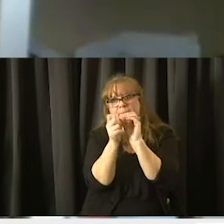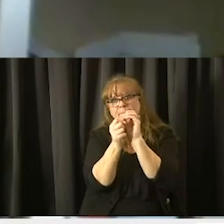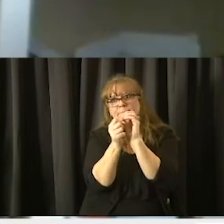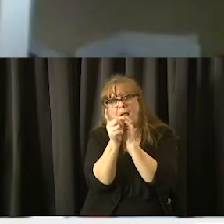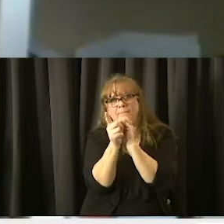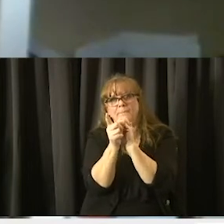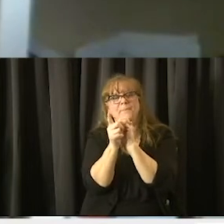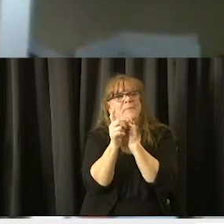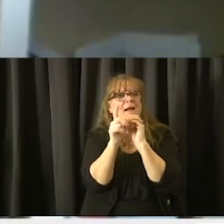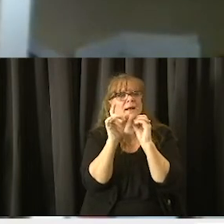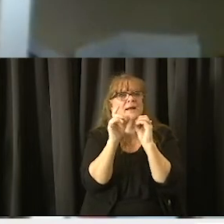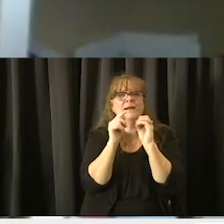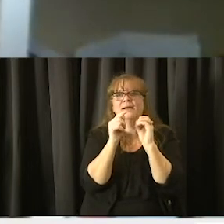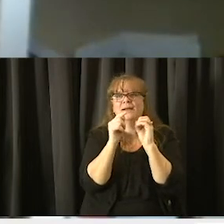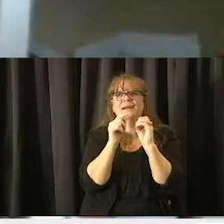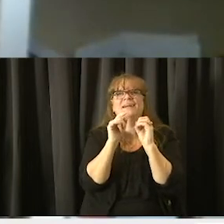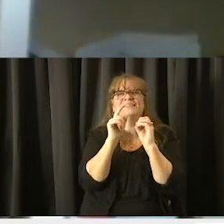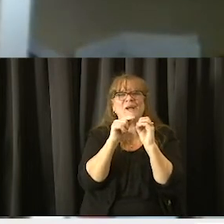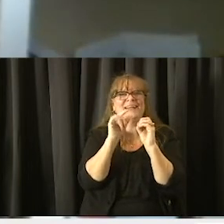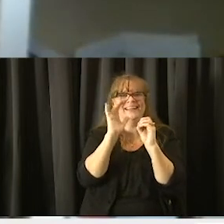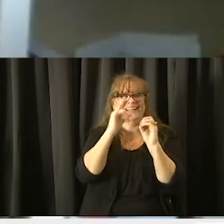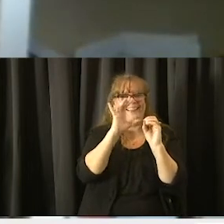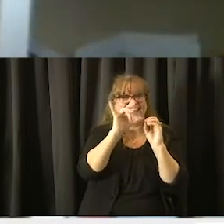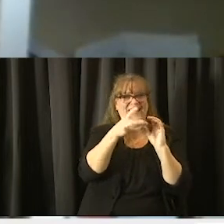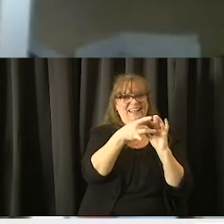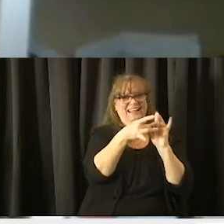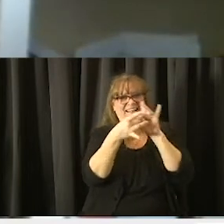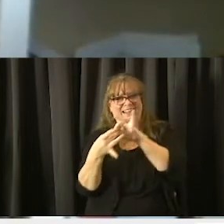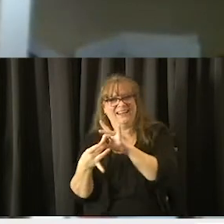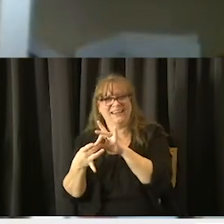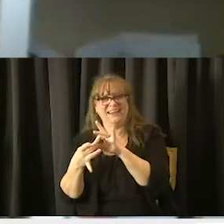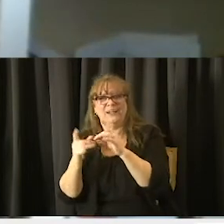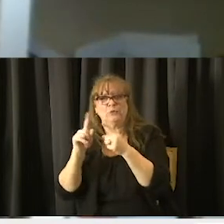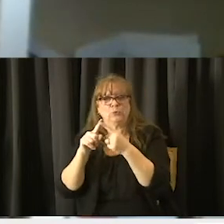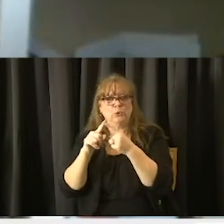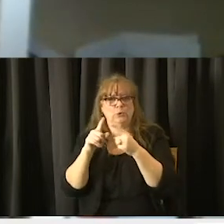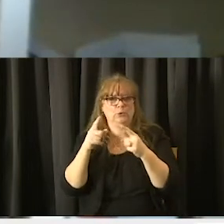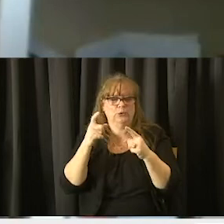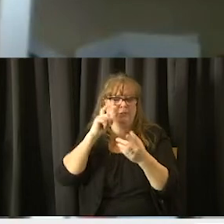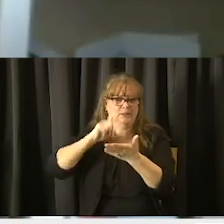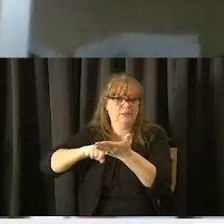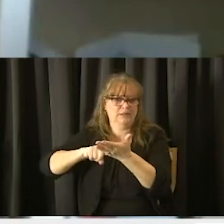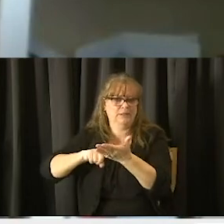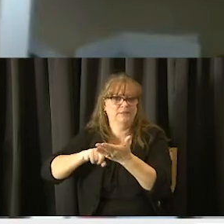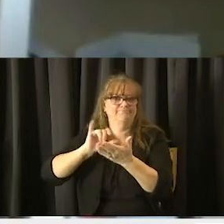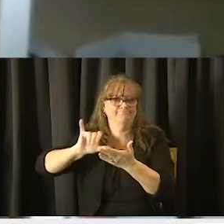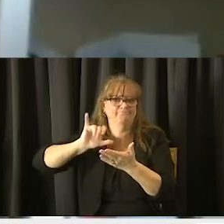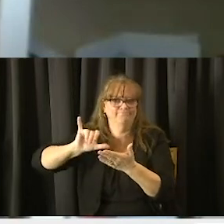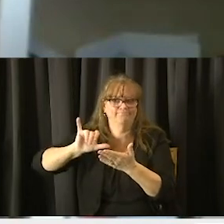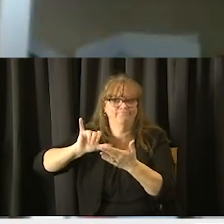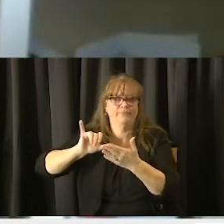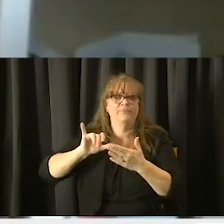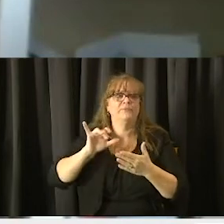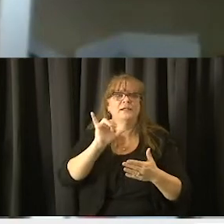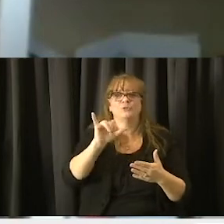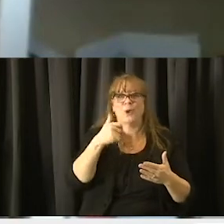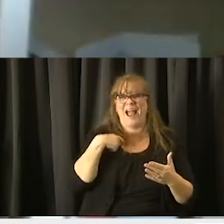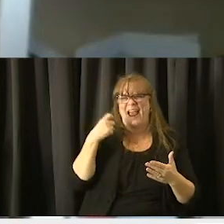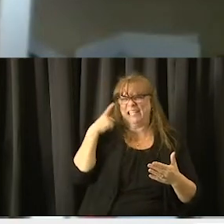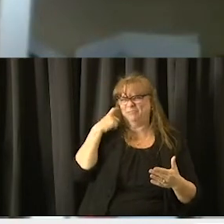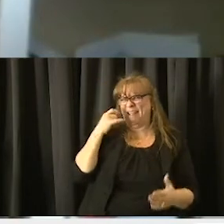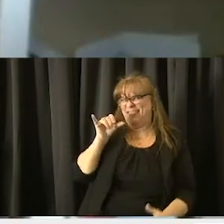is on this virus spike that it could be explained that it's more more prone to stick and cause that